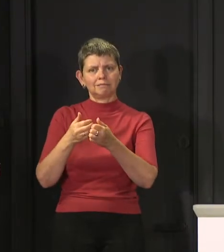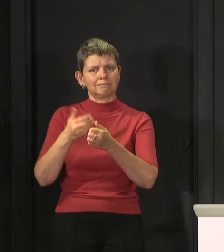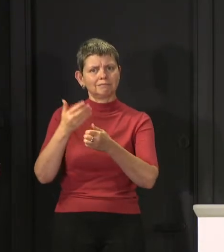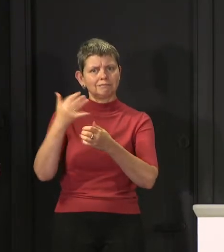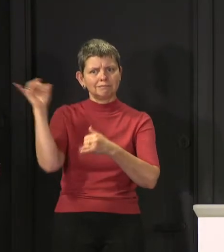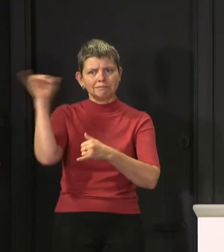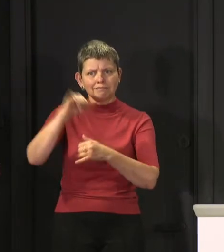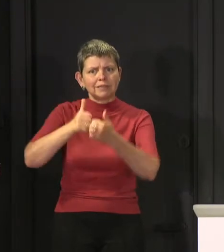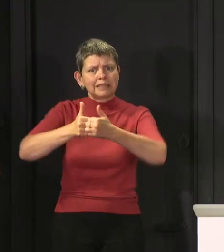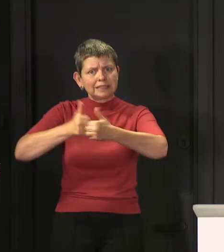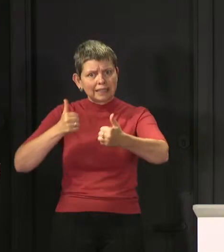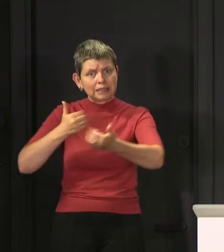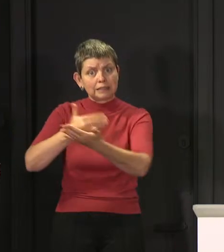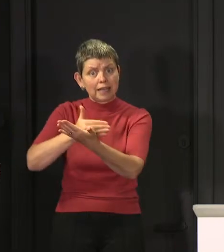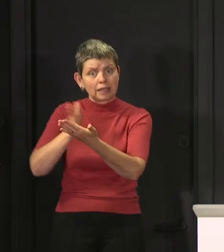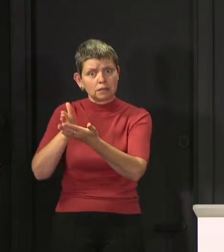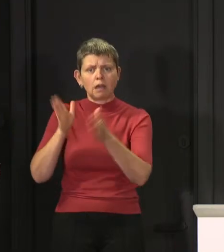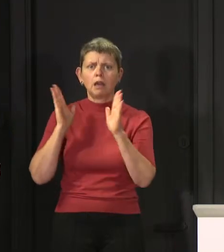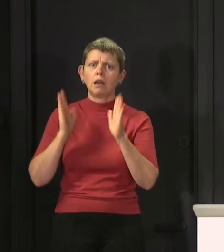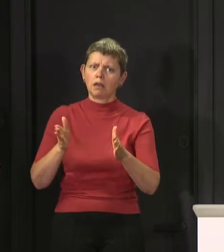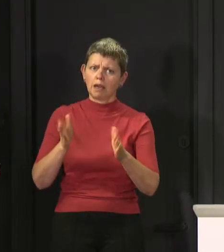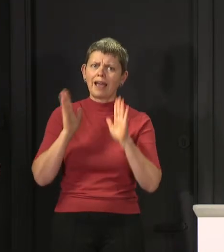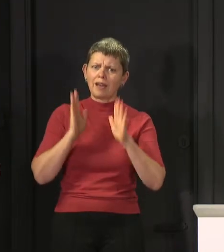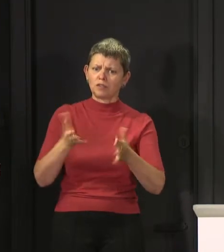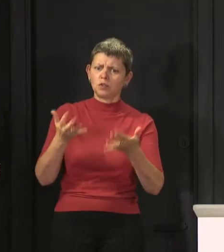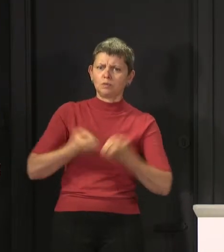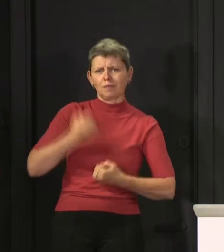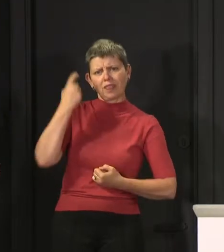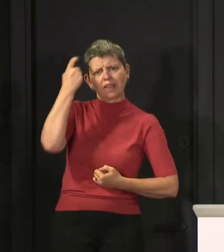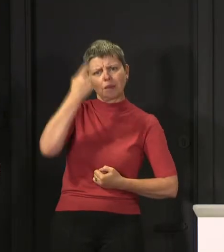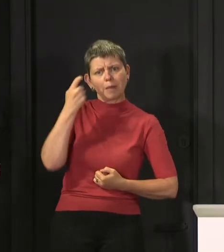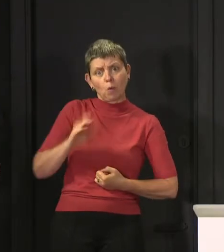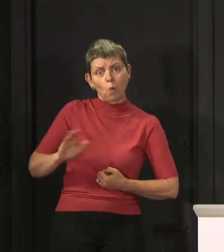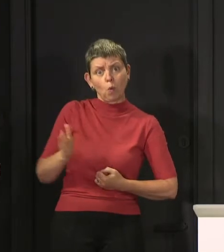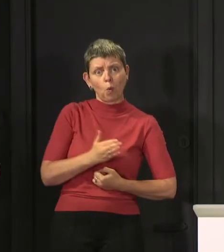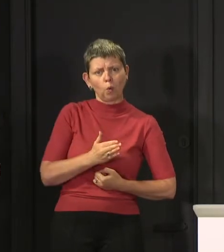have to take into account in all of this. You've heard me talk before, right back when